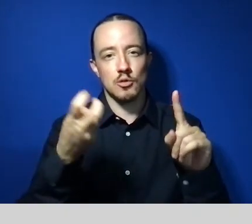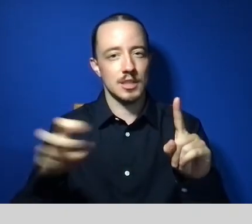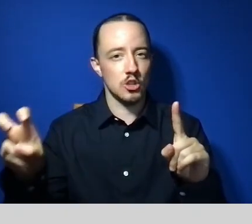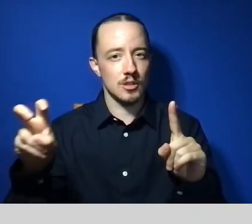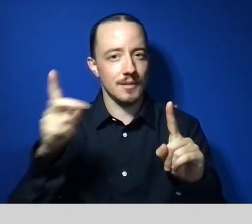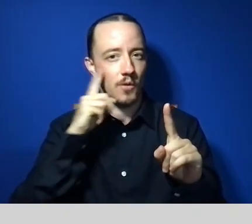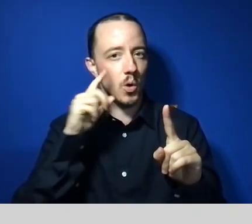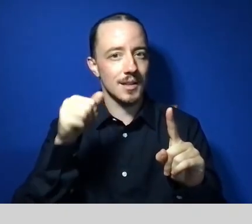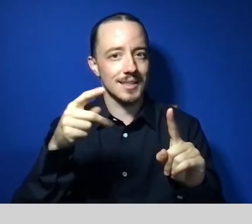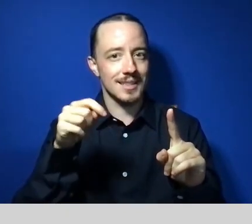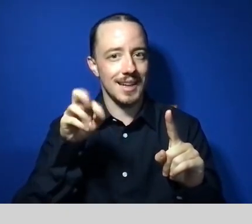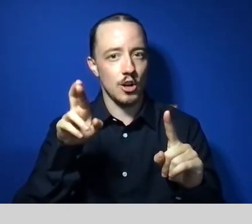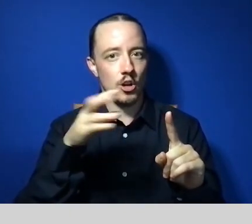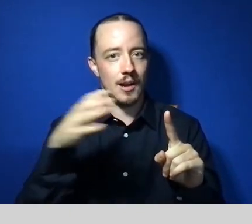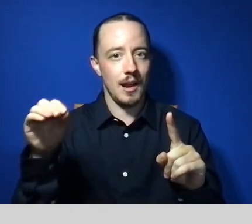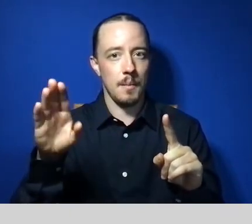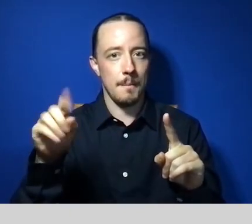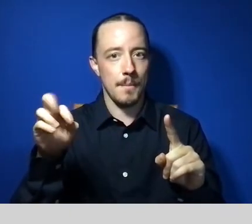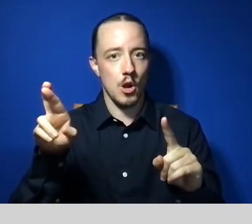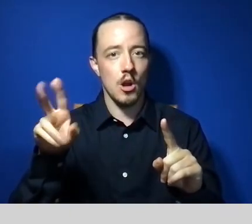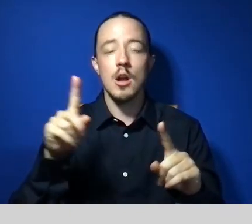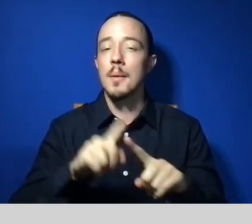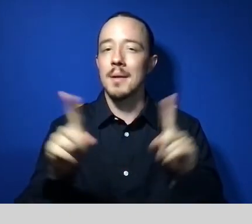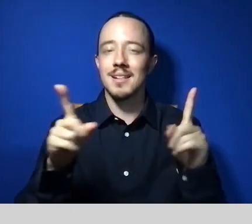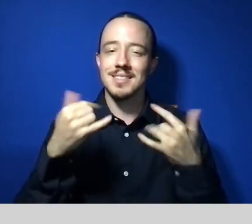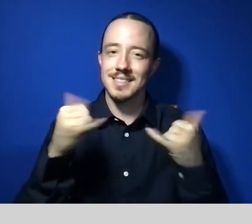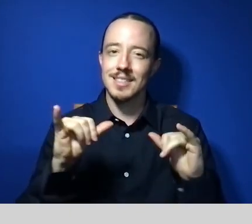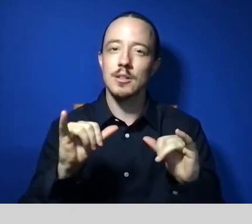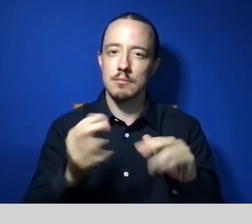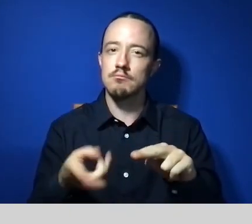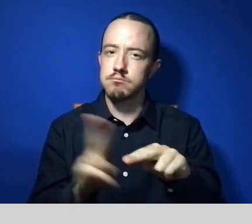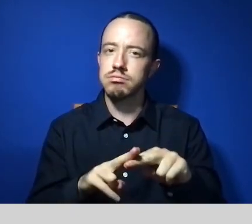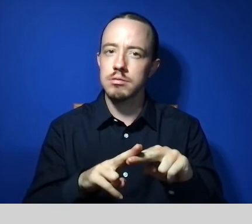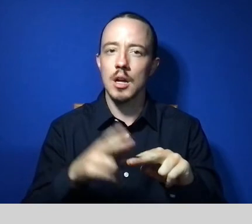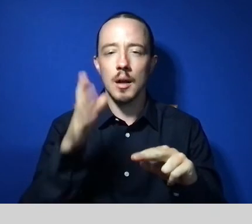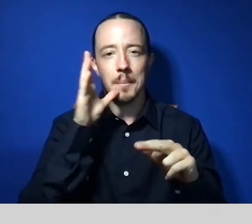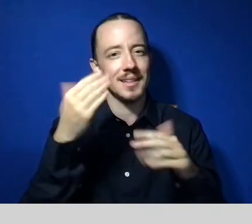So it's, it's still growing, but it is limited.